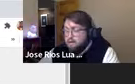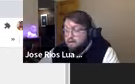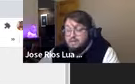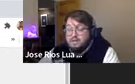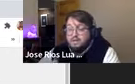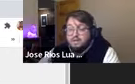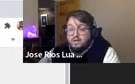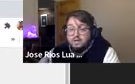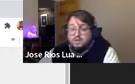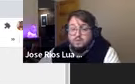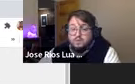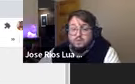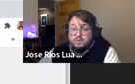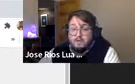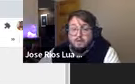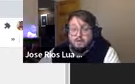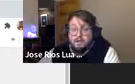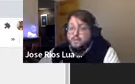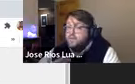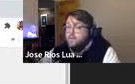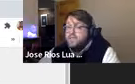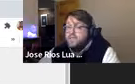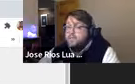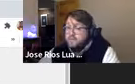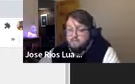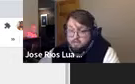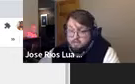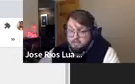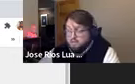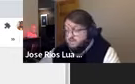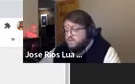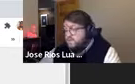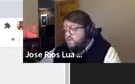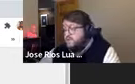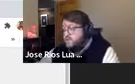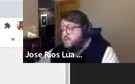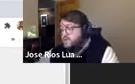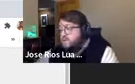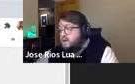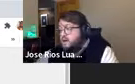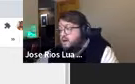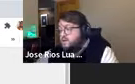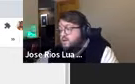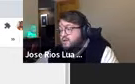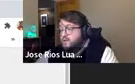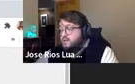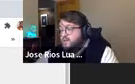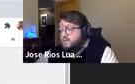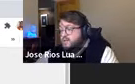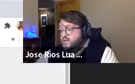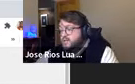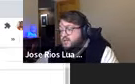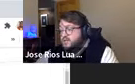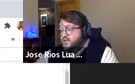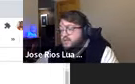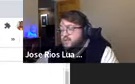has an IP. to your child's school. to talk to talk about hey what it what is to talk about hey what it what